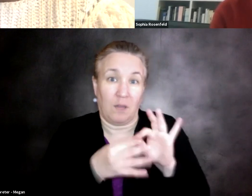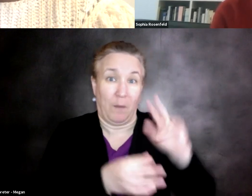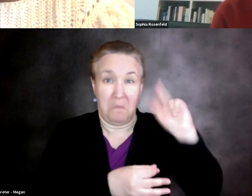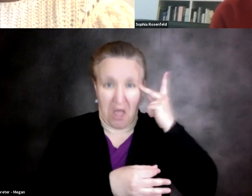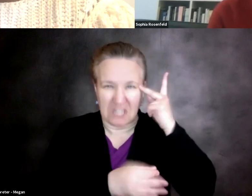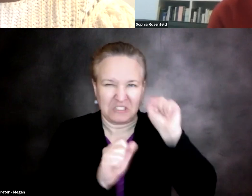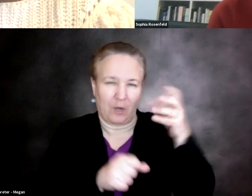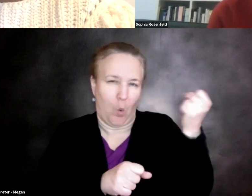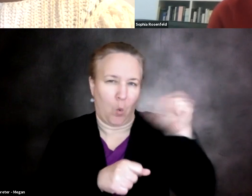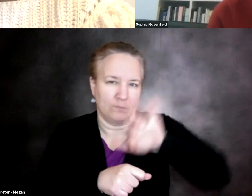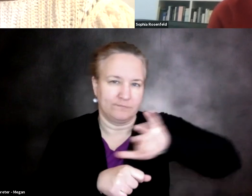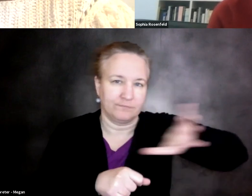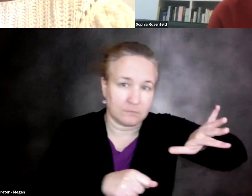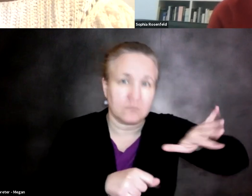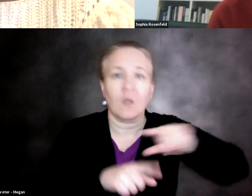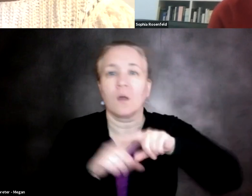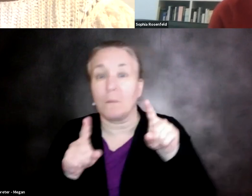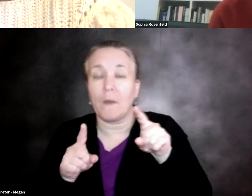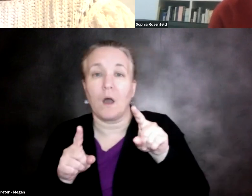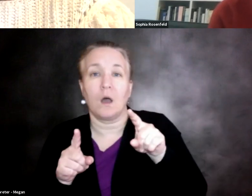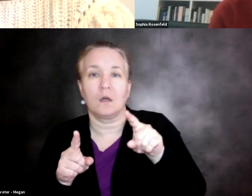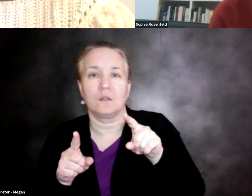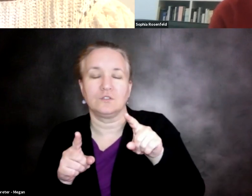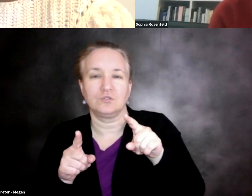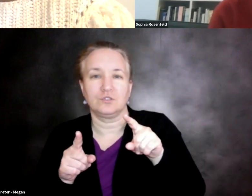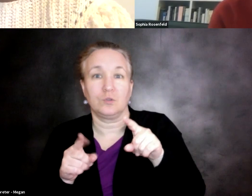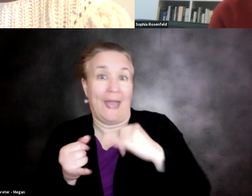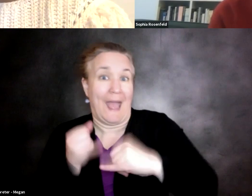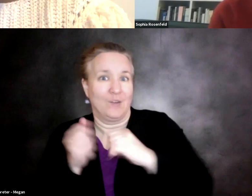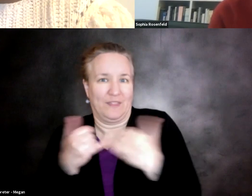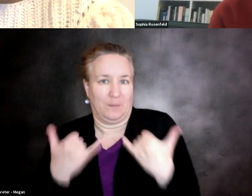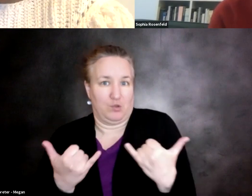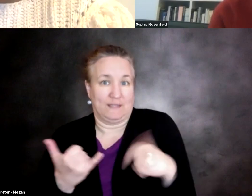But just to end with the present, would you say,